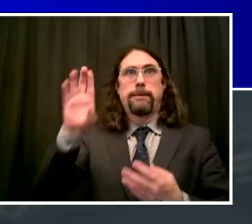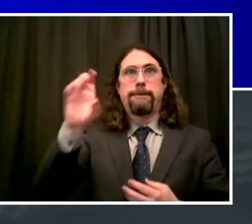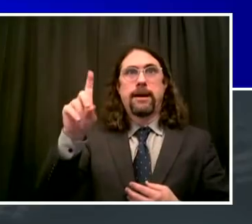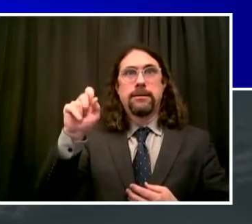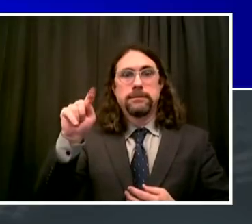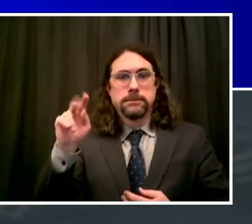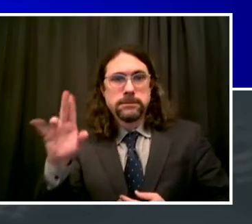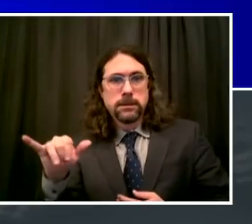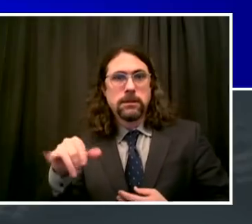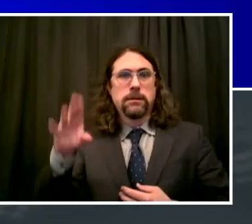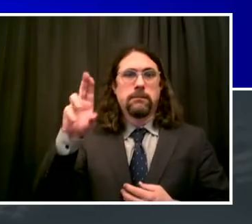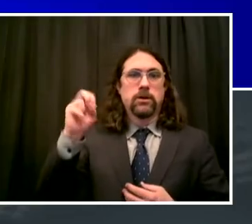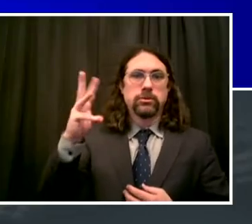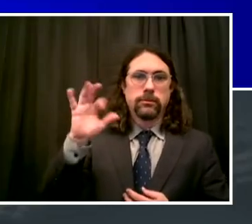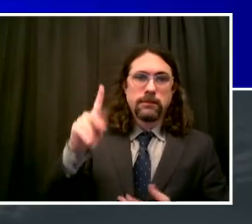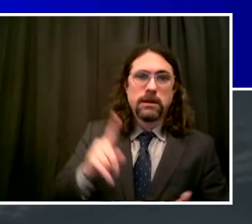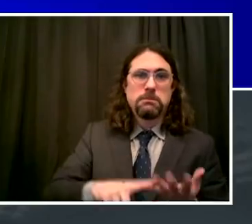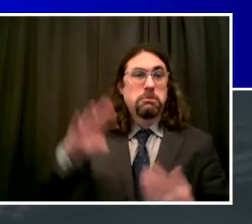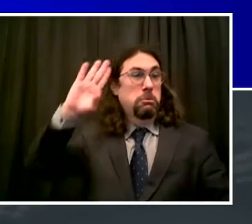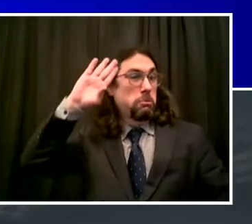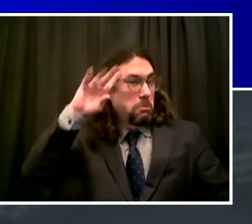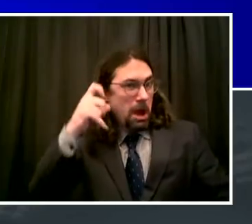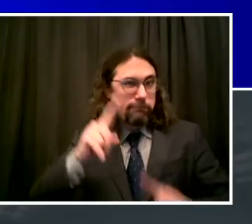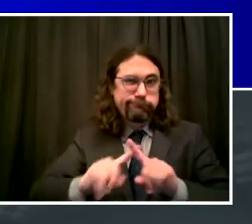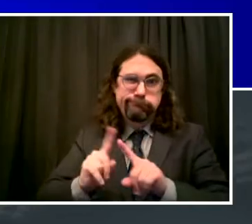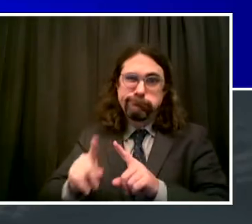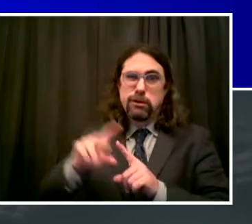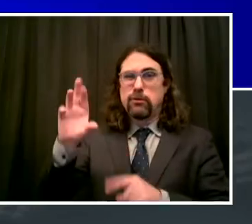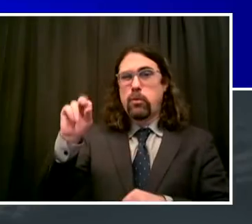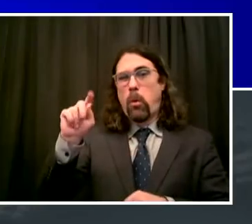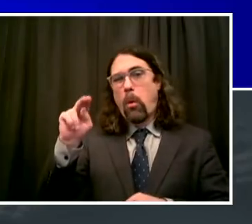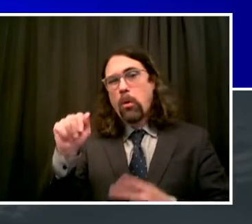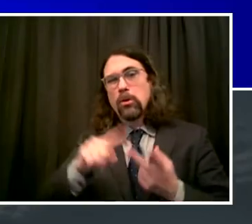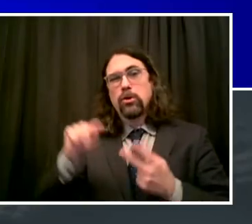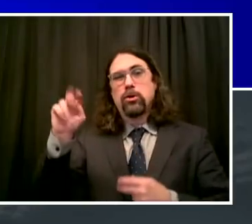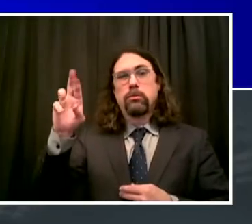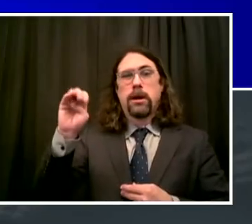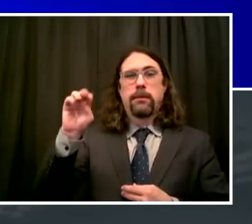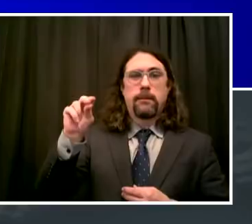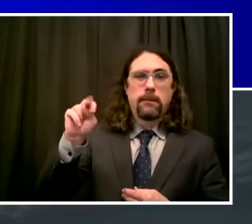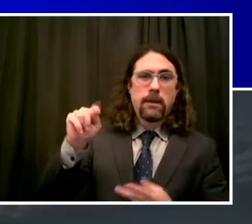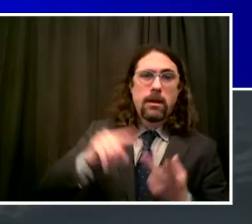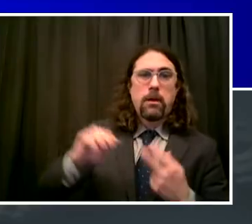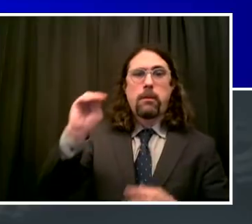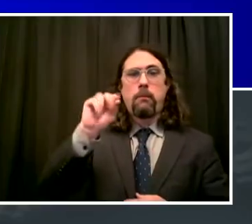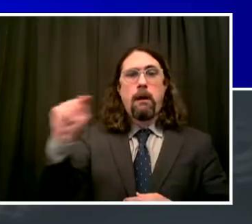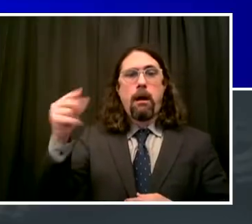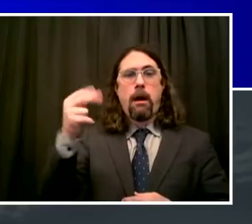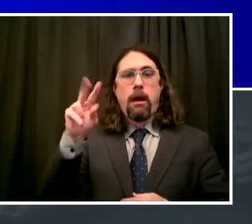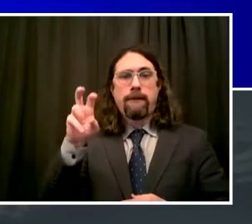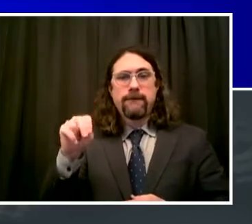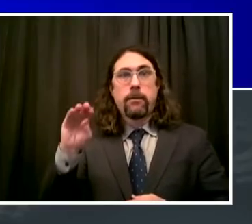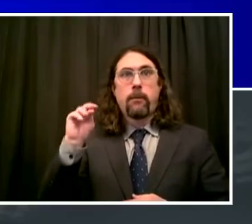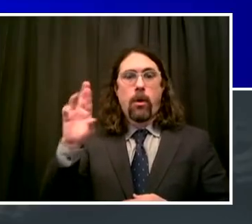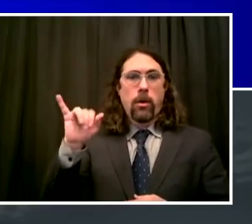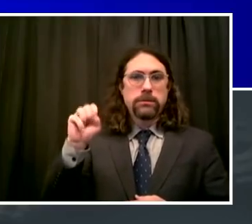IN THE BRONX TRE MONT, BRONX PARK